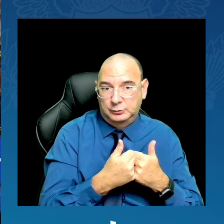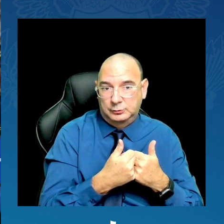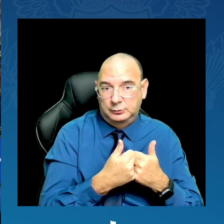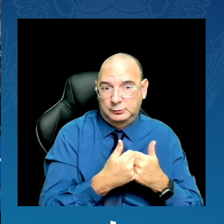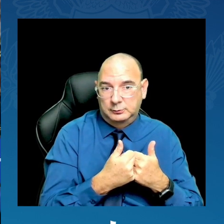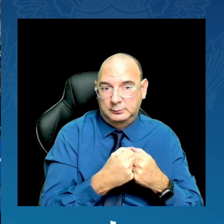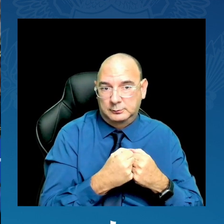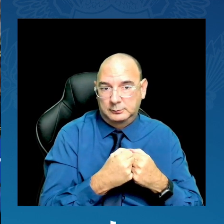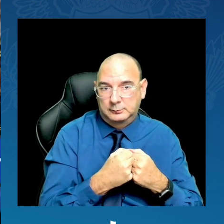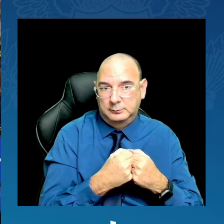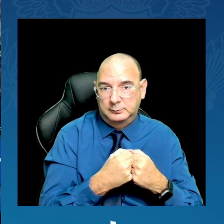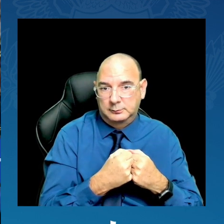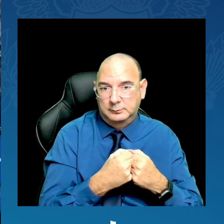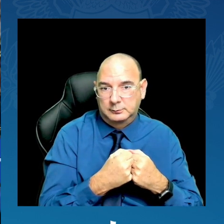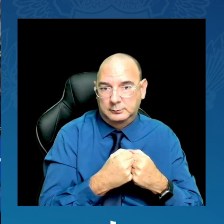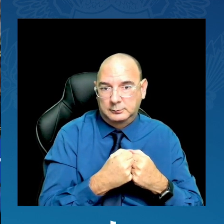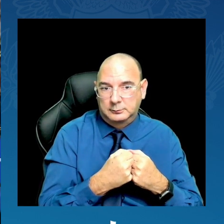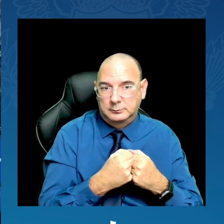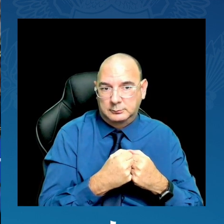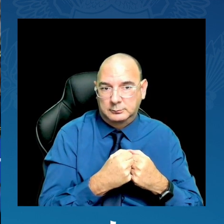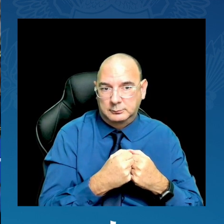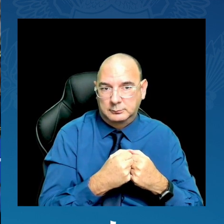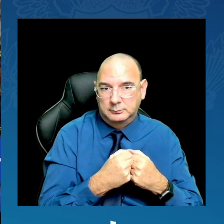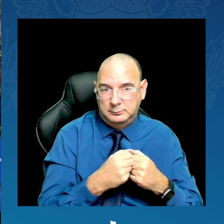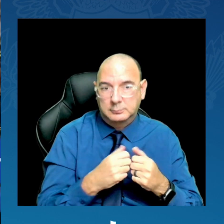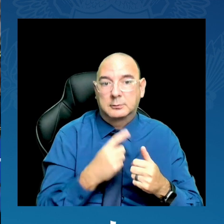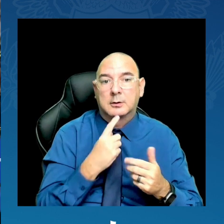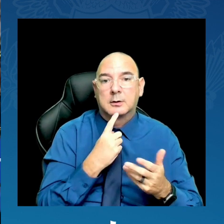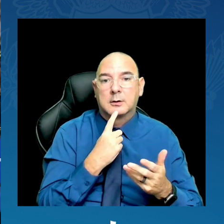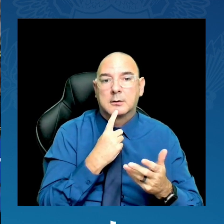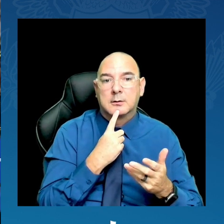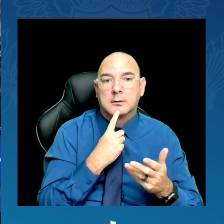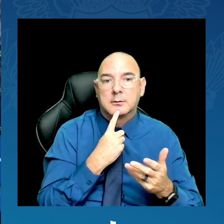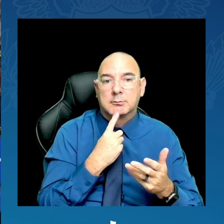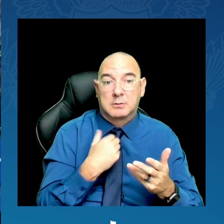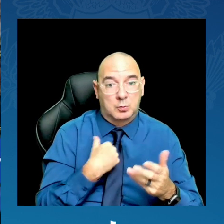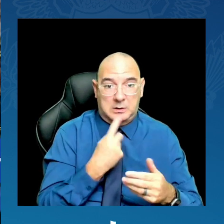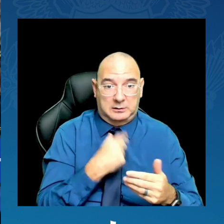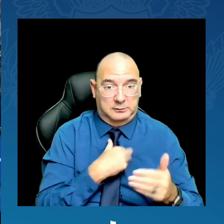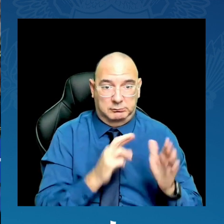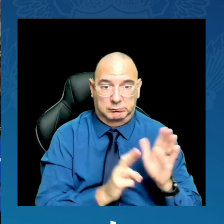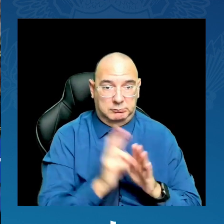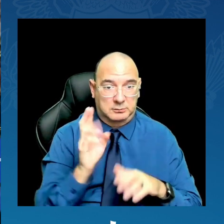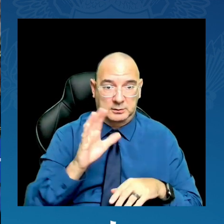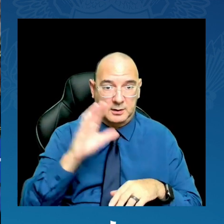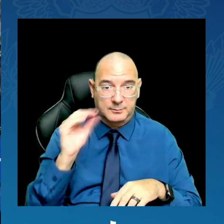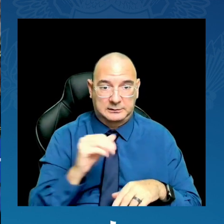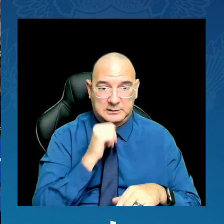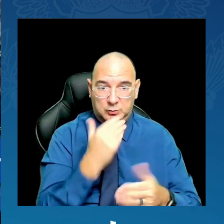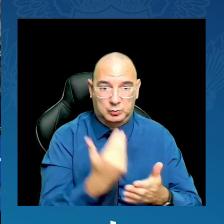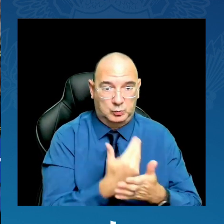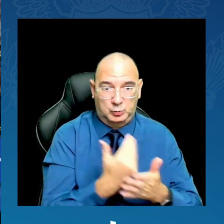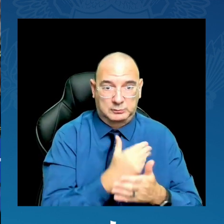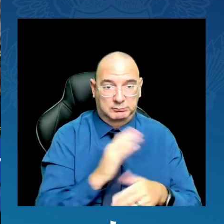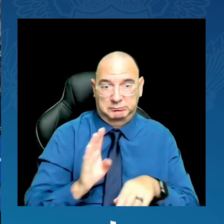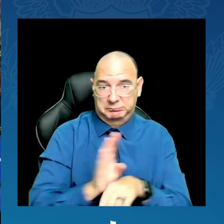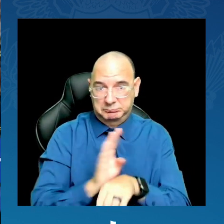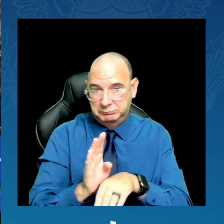Commercial space itself, as you said, is not new. We've had commercial satellites since the 1960s, commercial space launches since the 1980s,